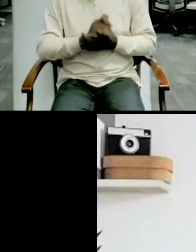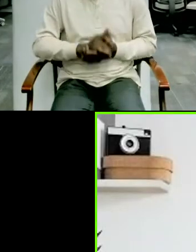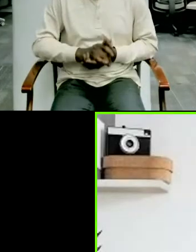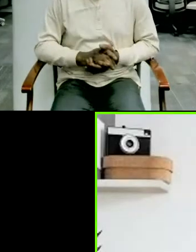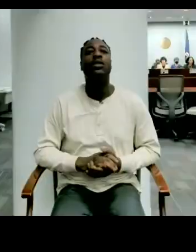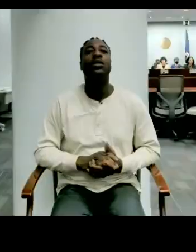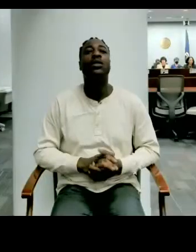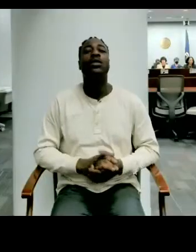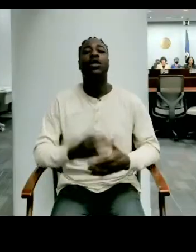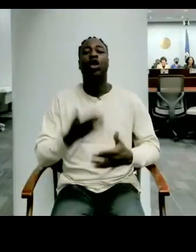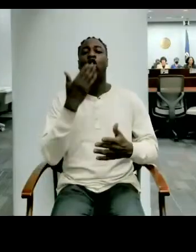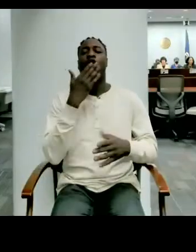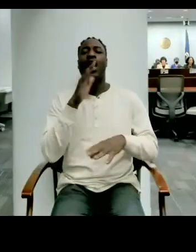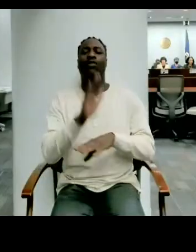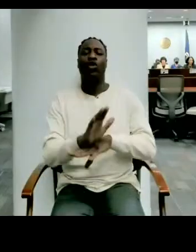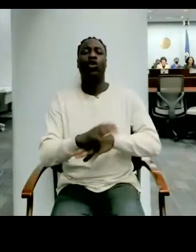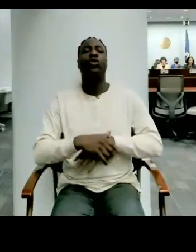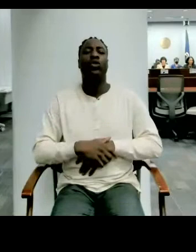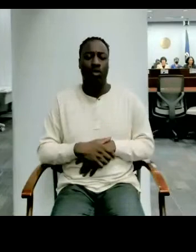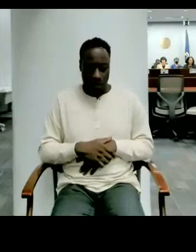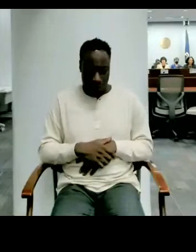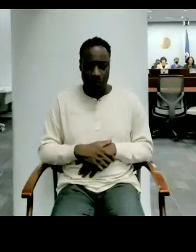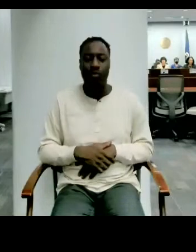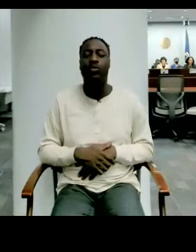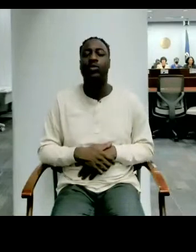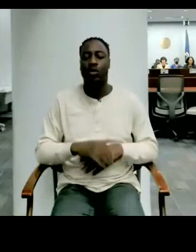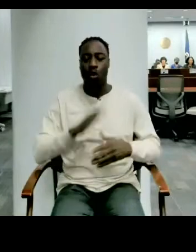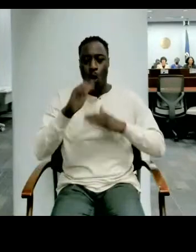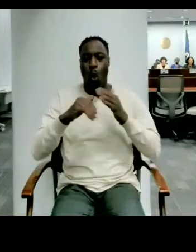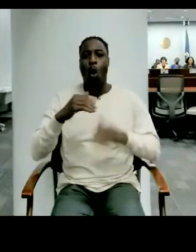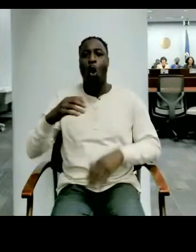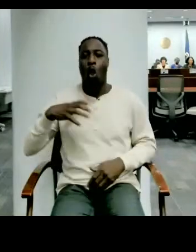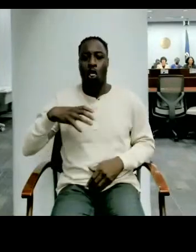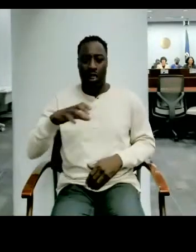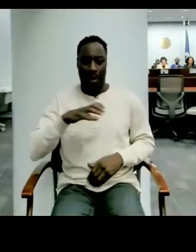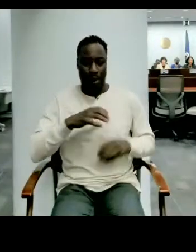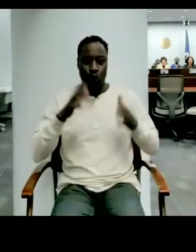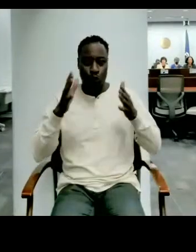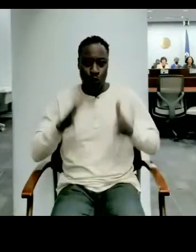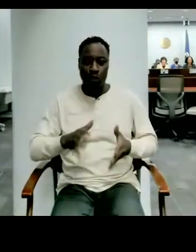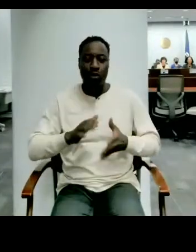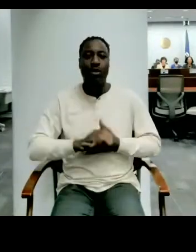Good afternoon Chair Burrows, Vice Chair Samuels, Commissioners Dhillon, Sonderling and Lucas.